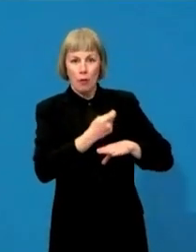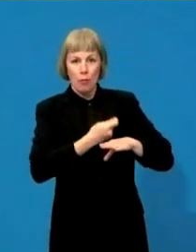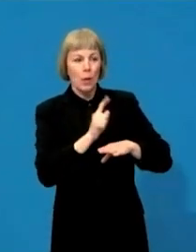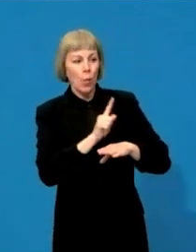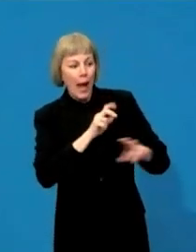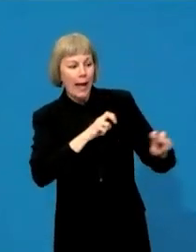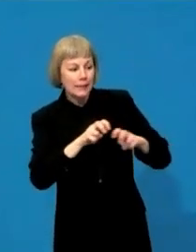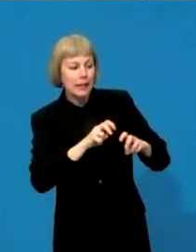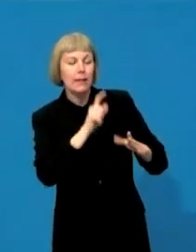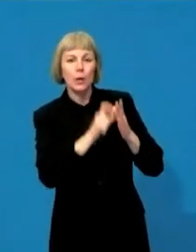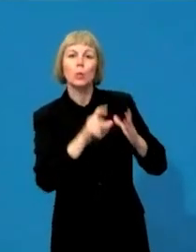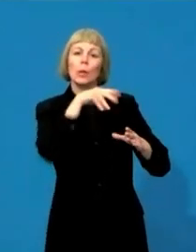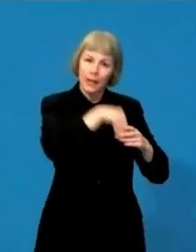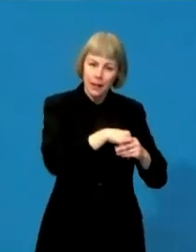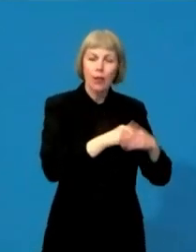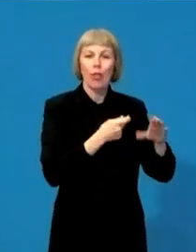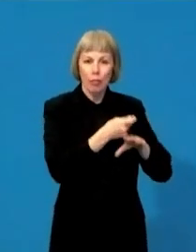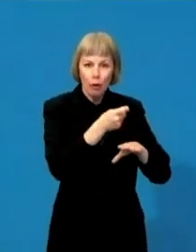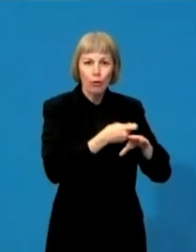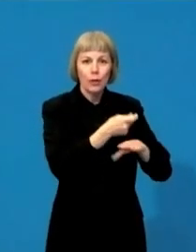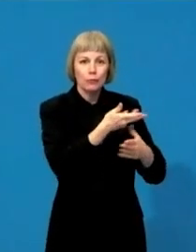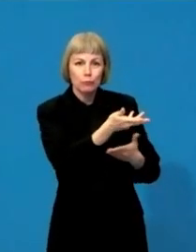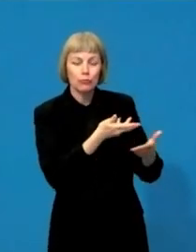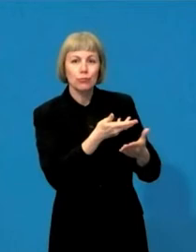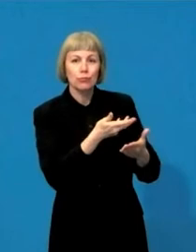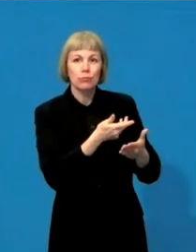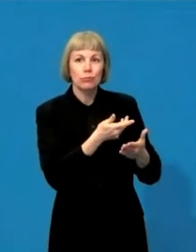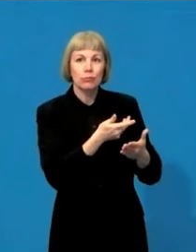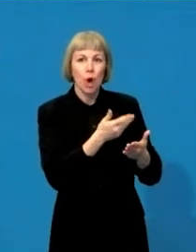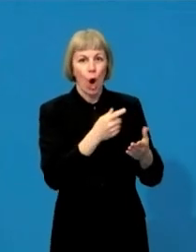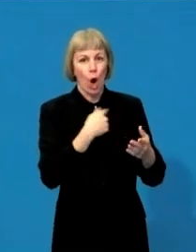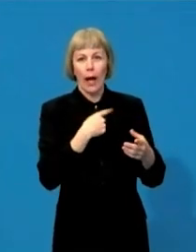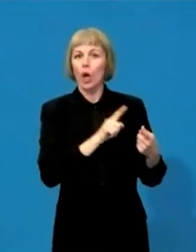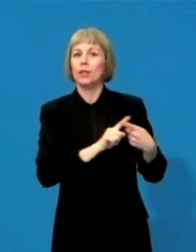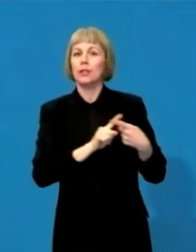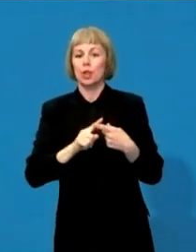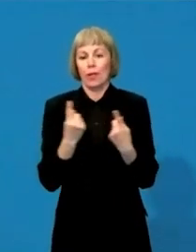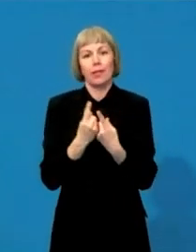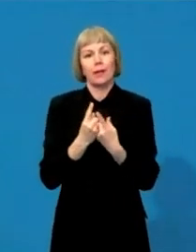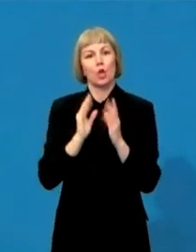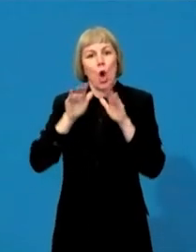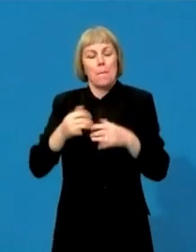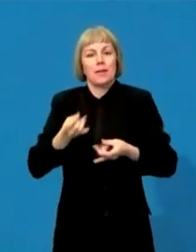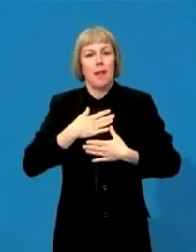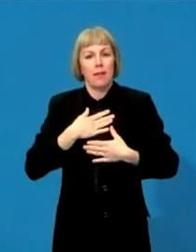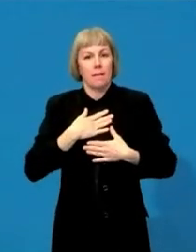The - because I do everything repetitive anyway, so whatever the therapists do with